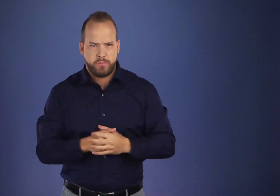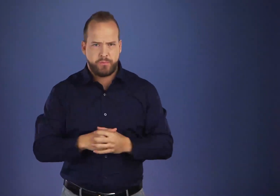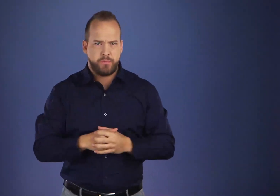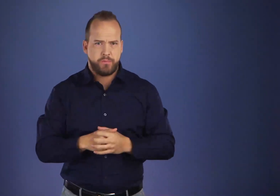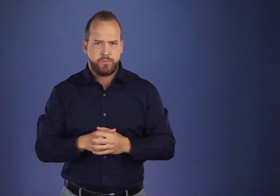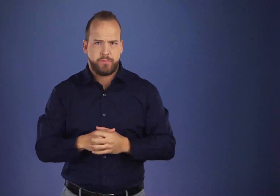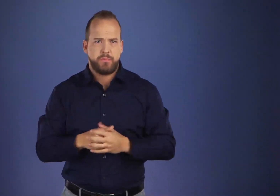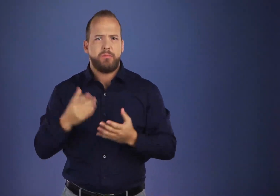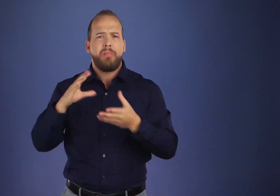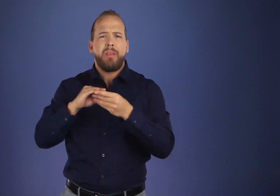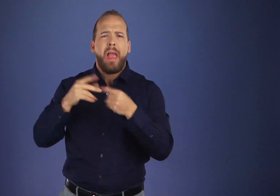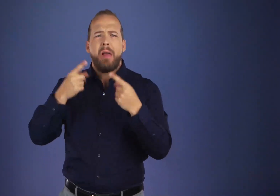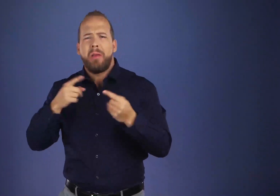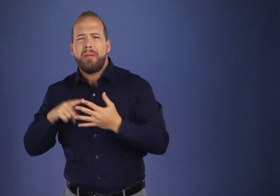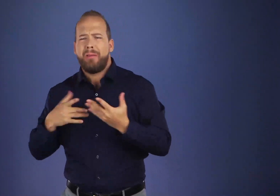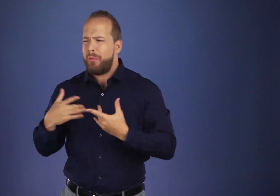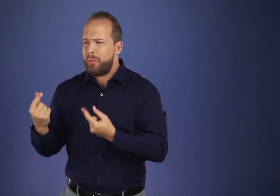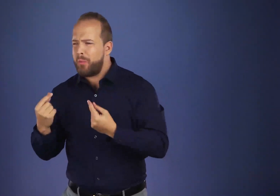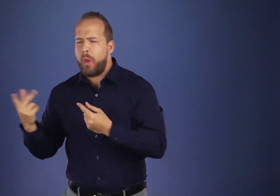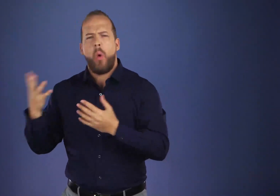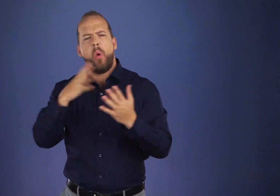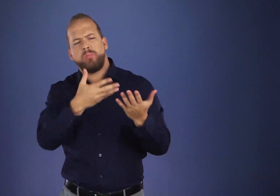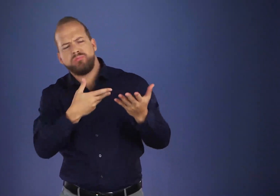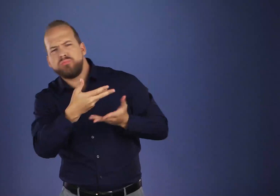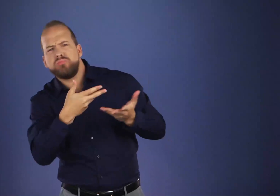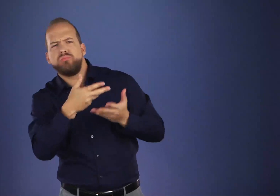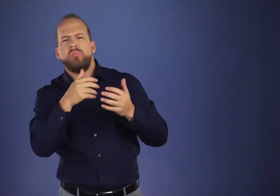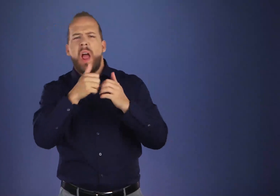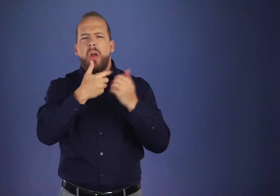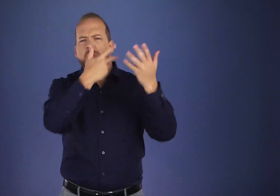He relies upon the assurance that his many troubles, now made more acute